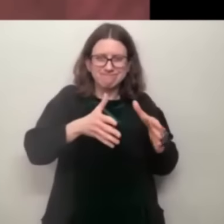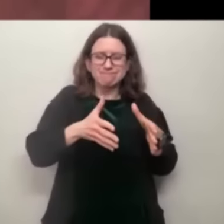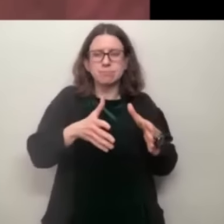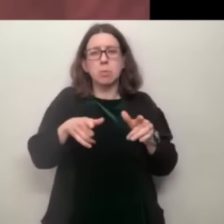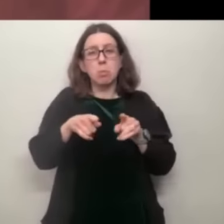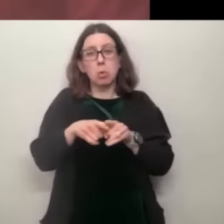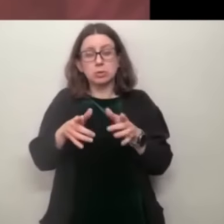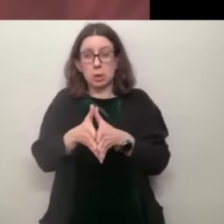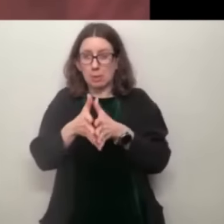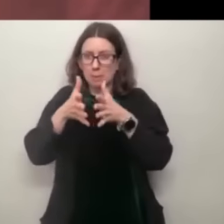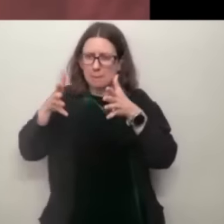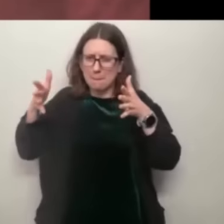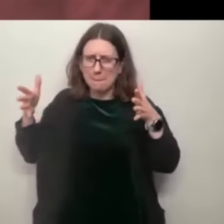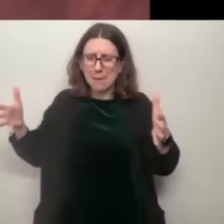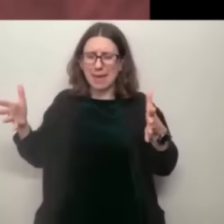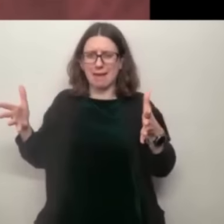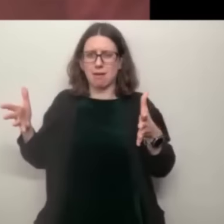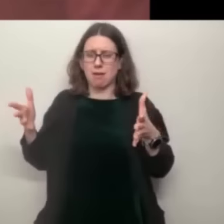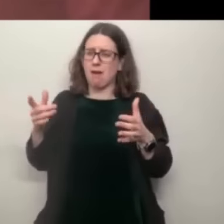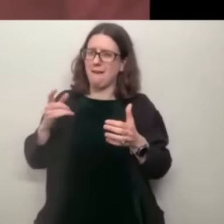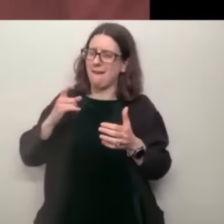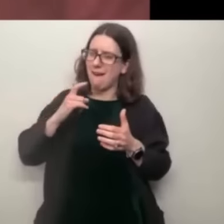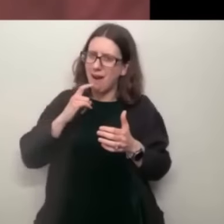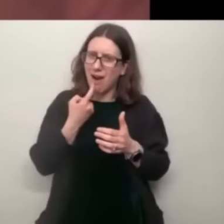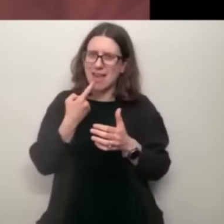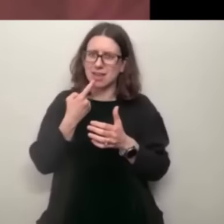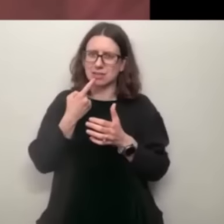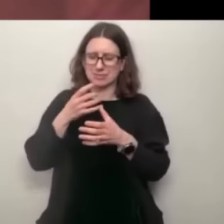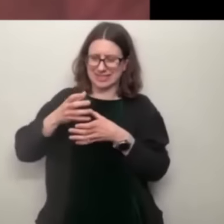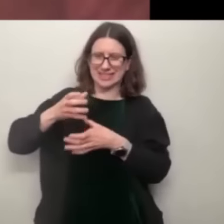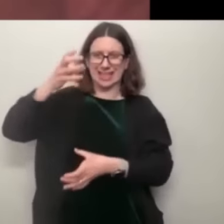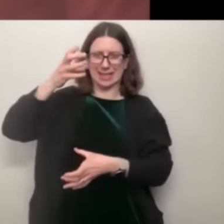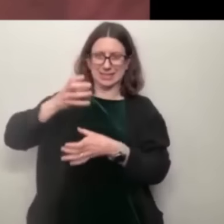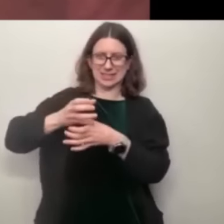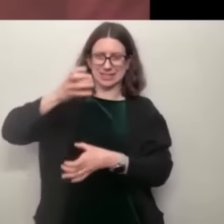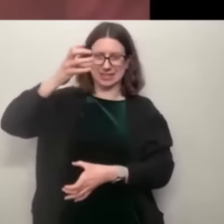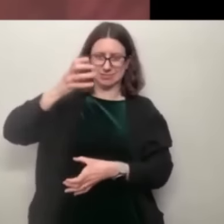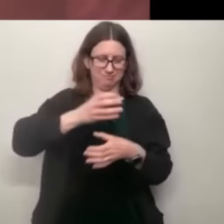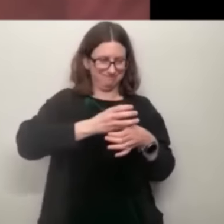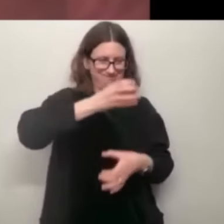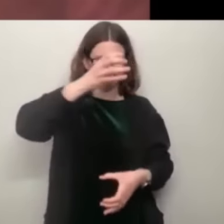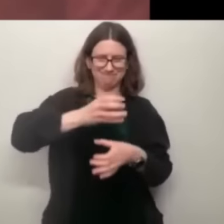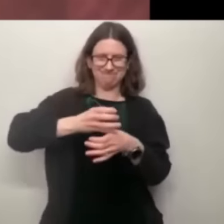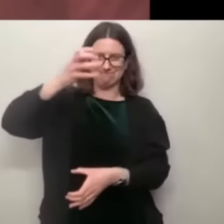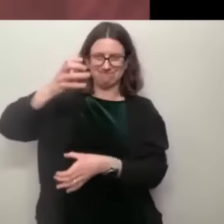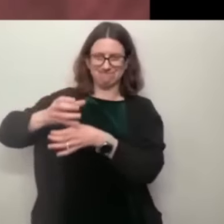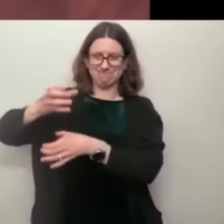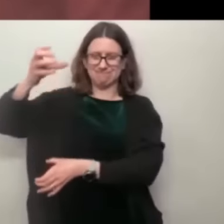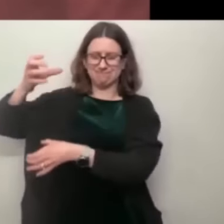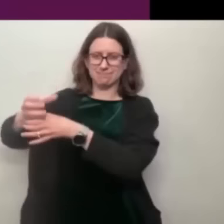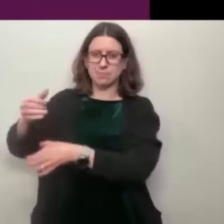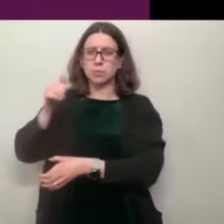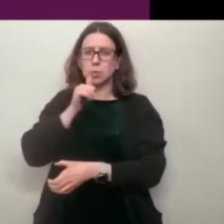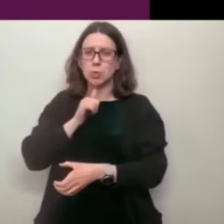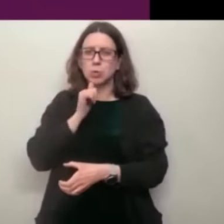quantities of cast iron cylinders and engine park castings for early stationary steam engines.